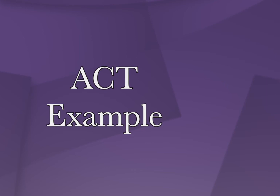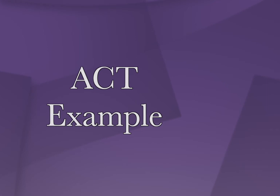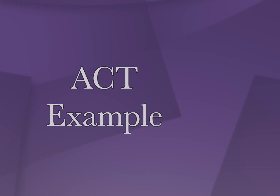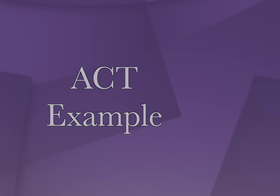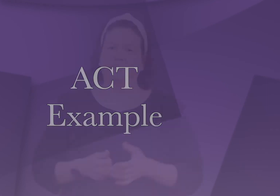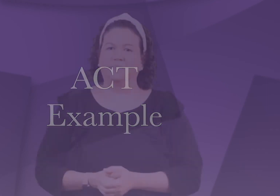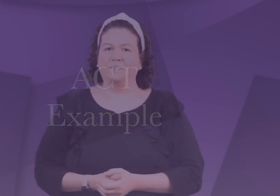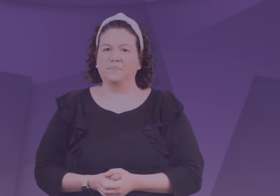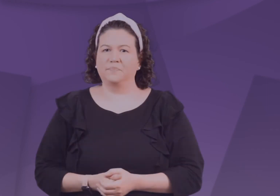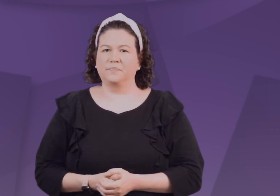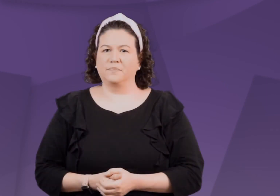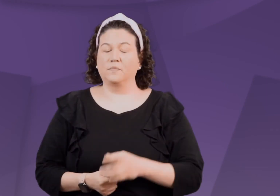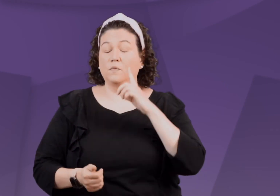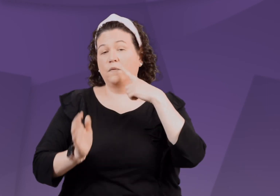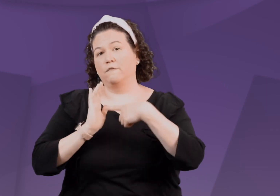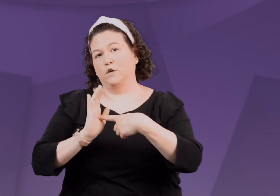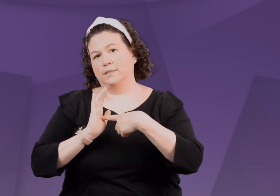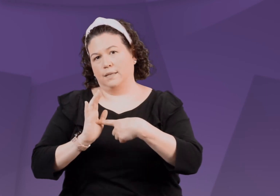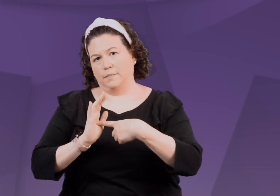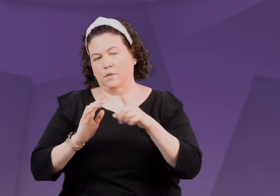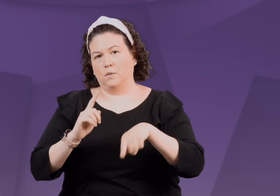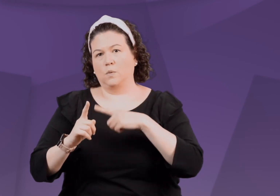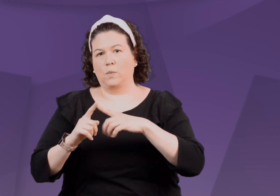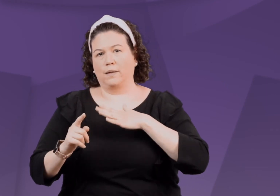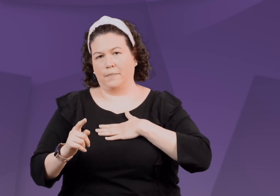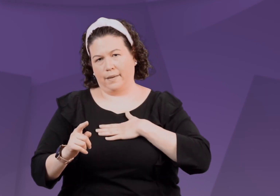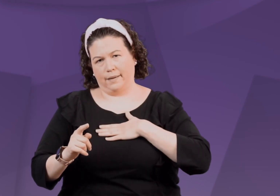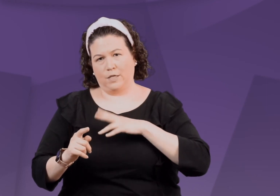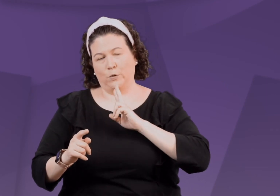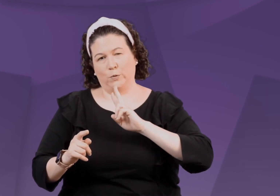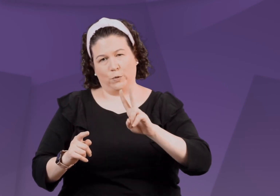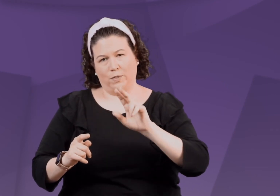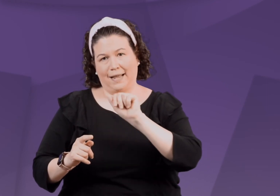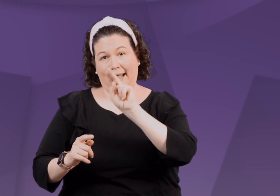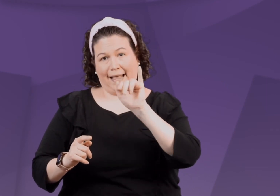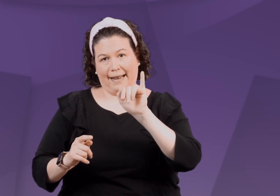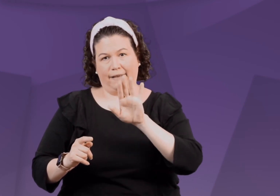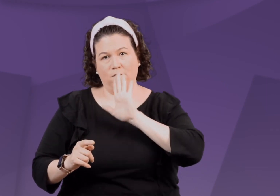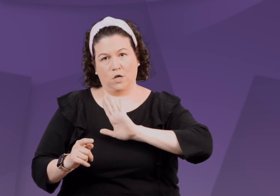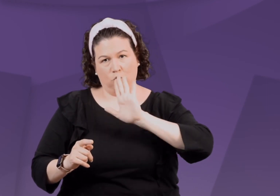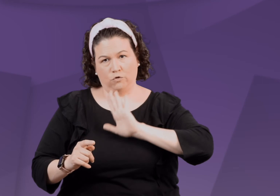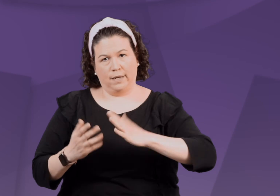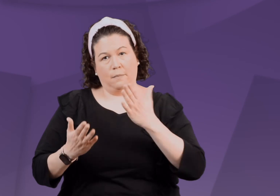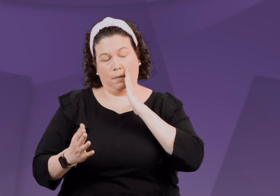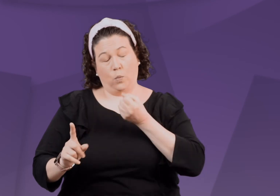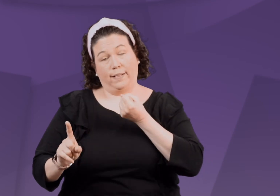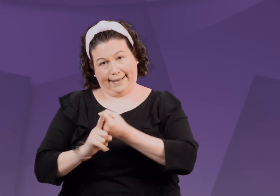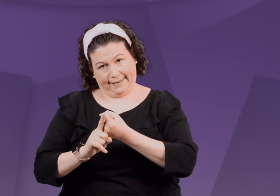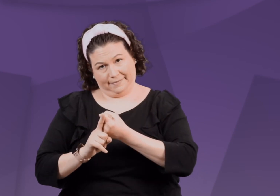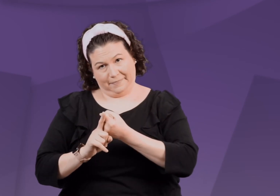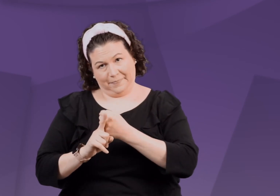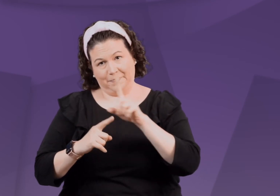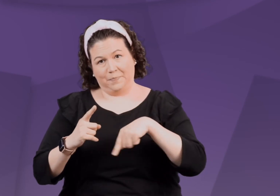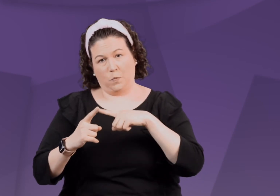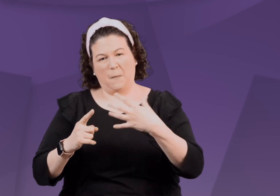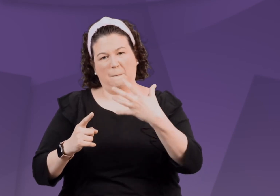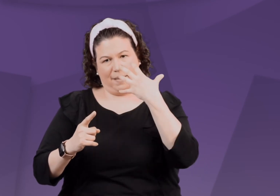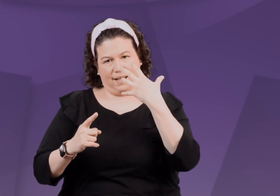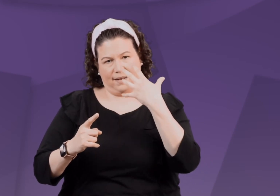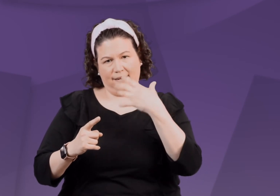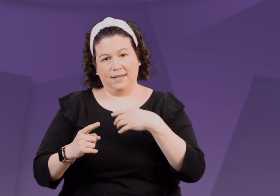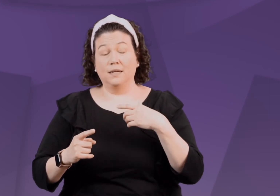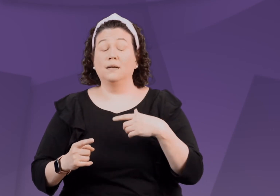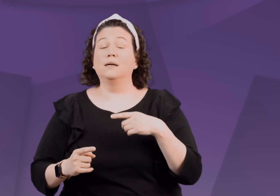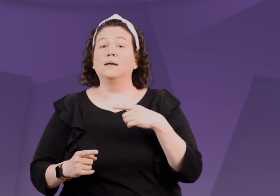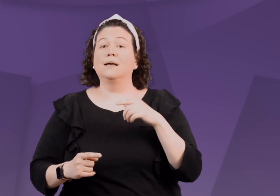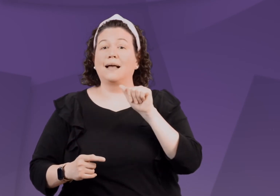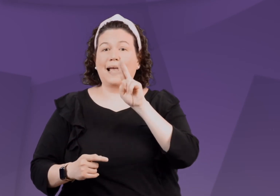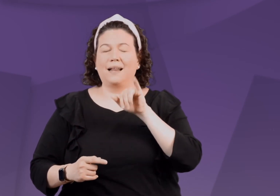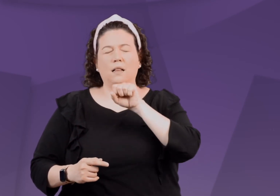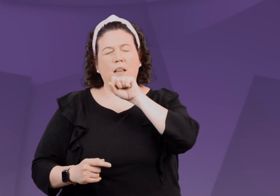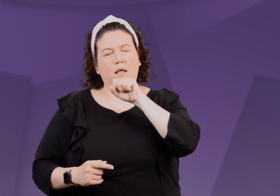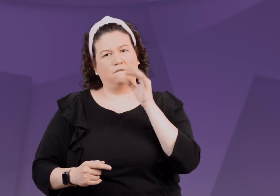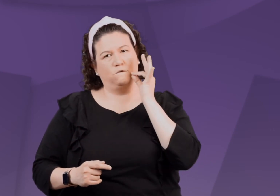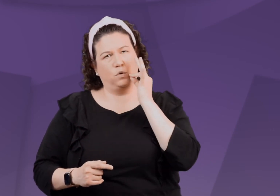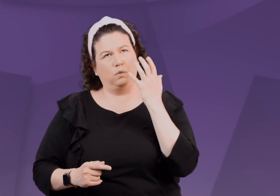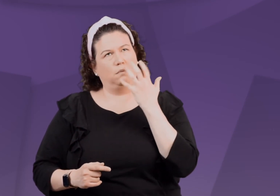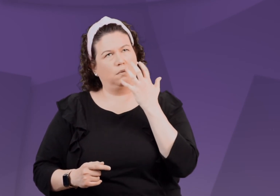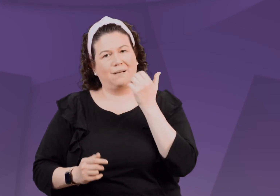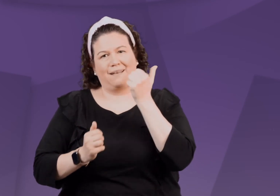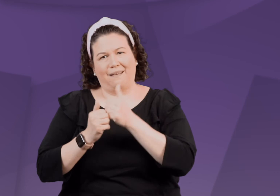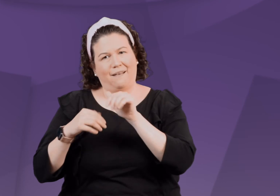For example, when my toddler Annie is frustrated she may hit.